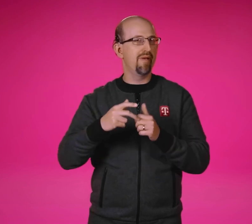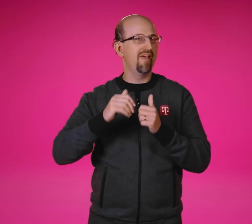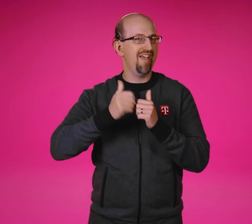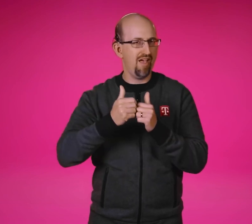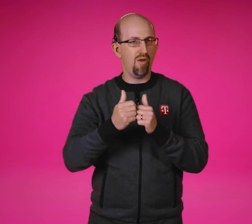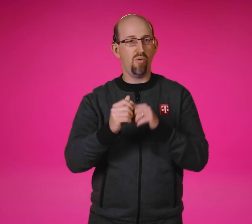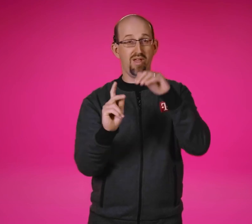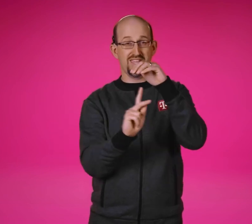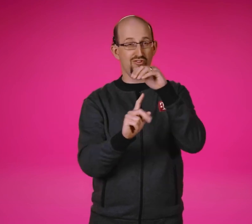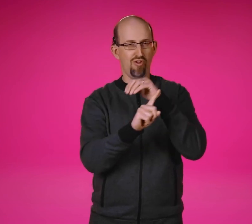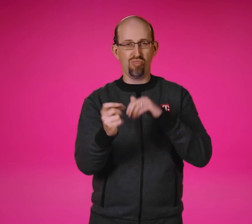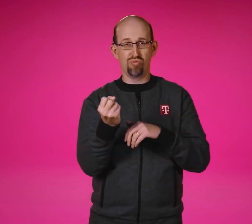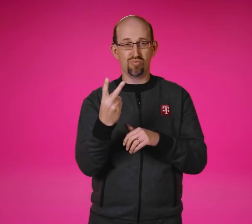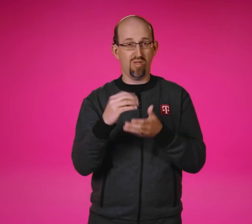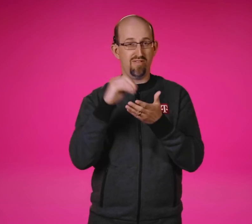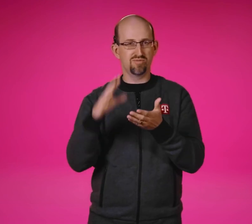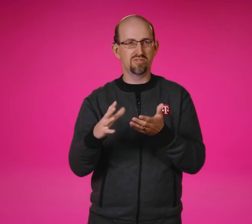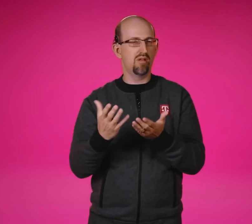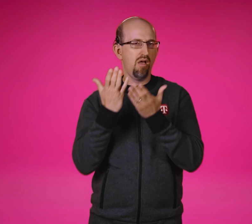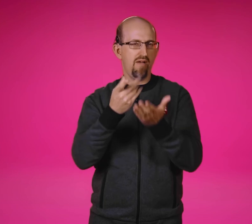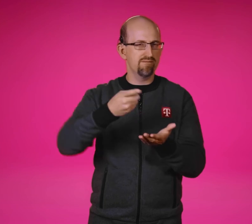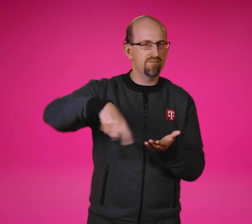by offering students, grades K thru 12 free internet access